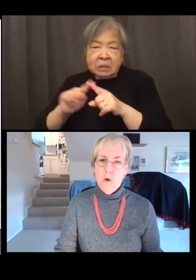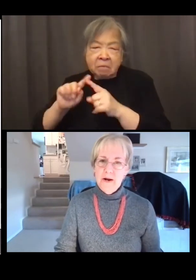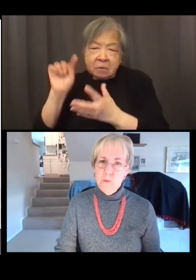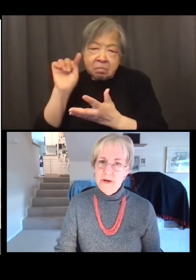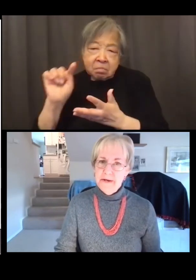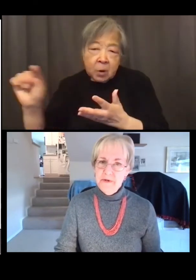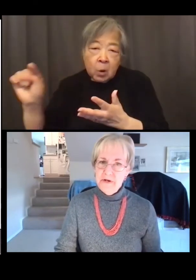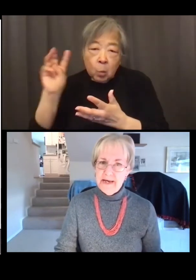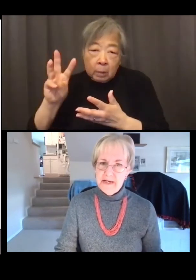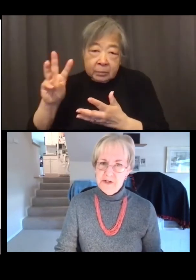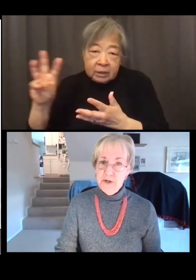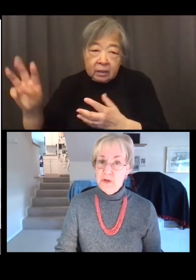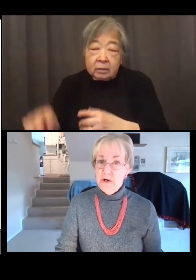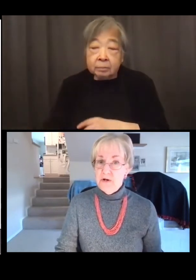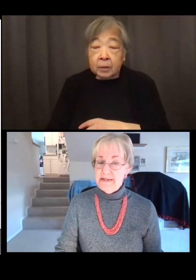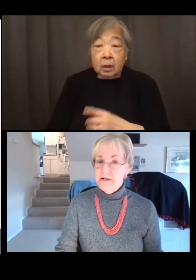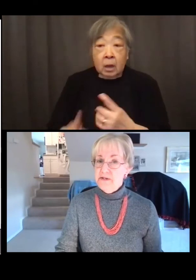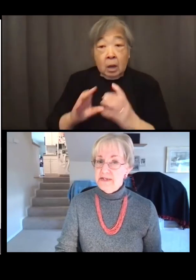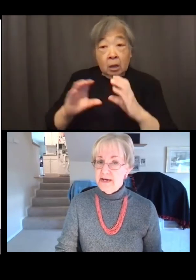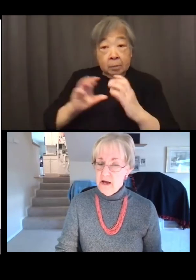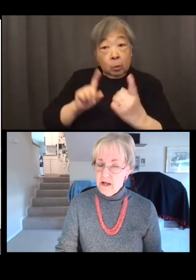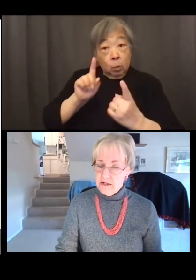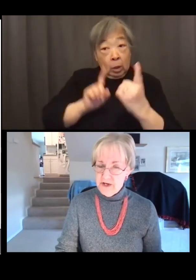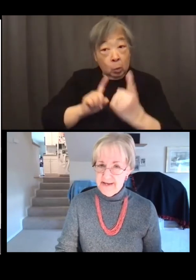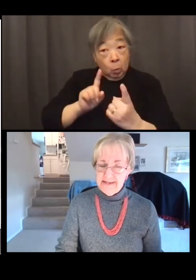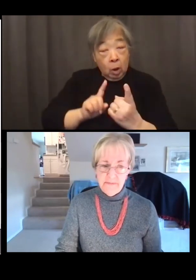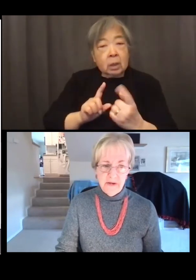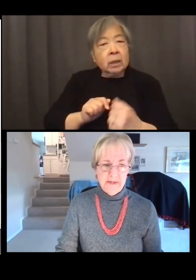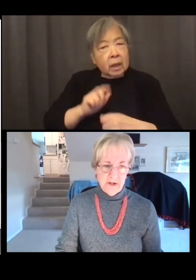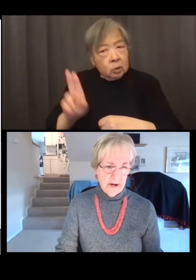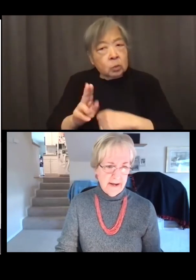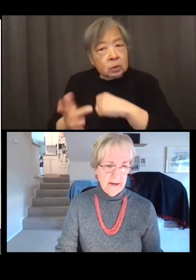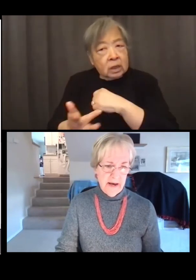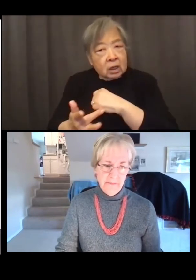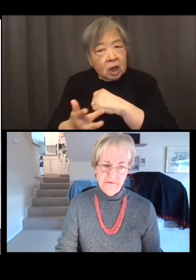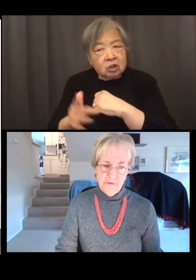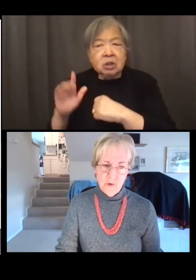One-on-one communication you can also use technology as Debbie was talking about before